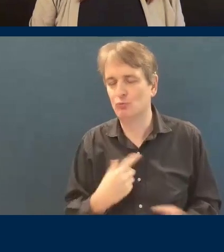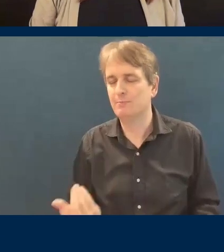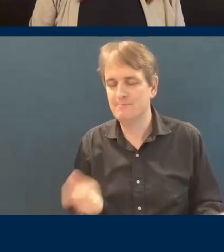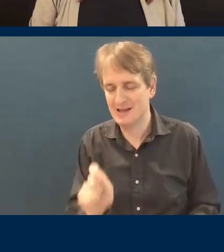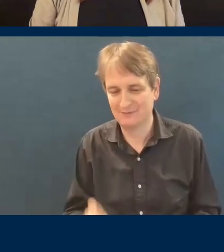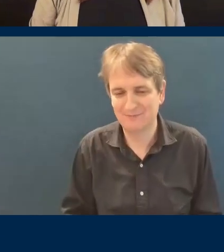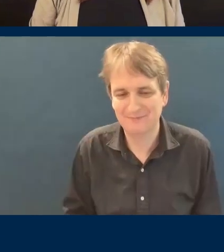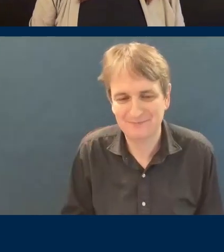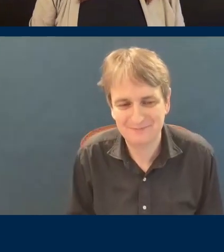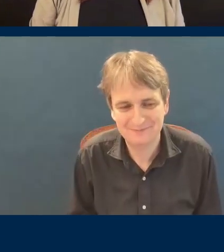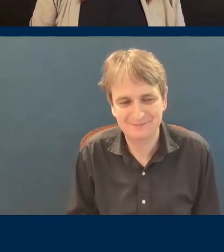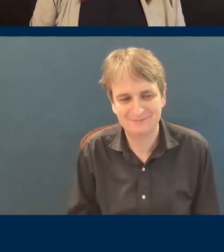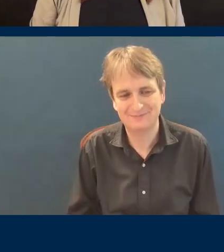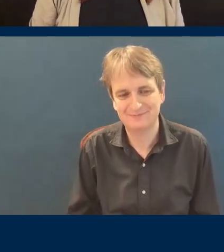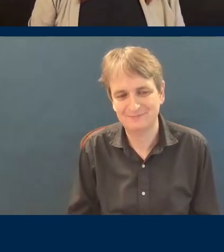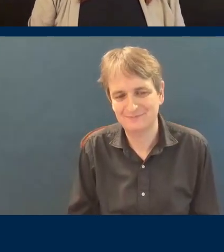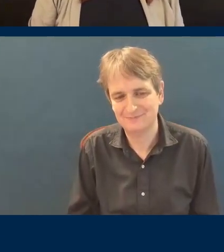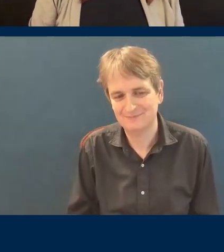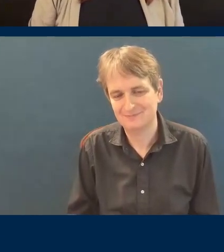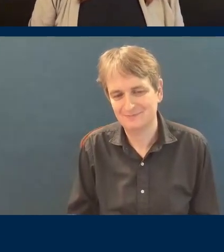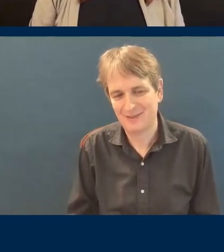You can't just make an assumption on what the right thing is.